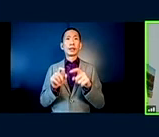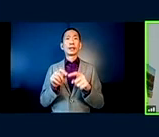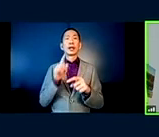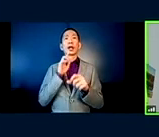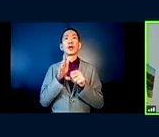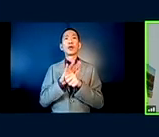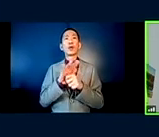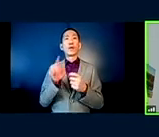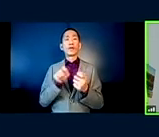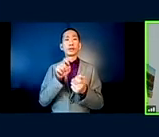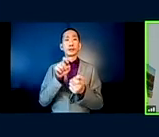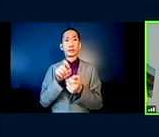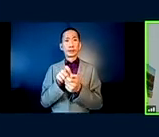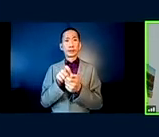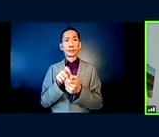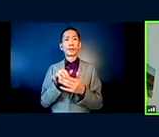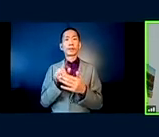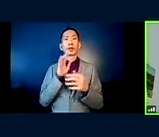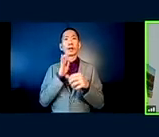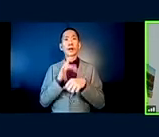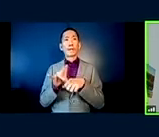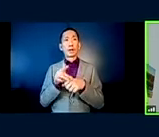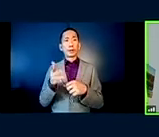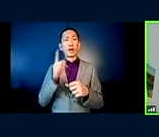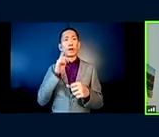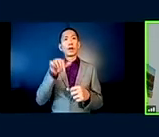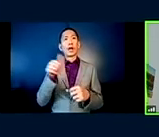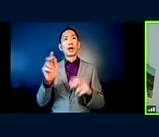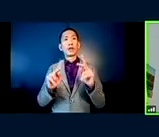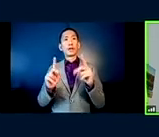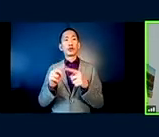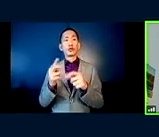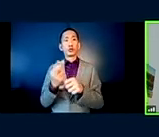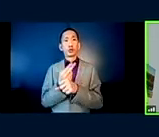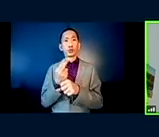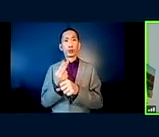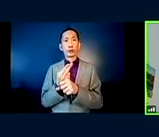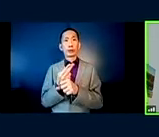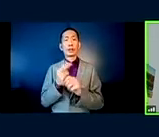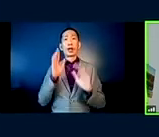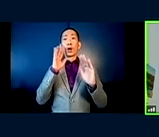NEARLY 100 SURVEYS THAT ARE